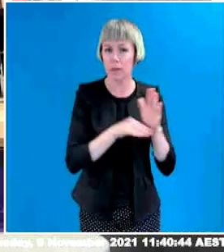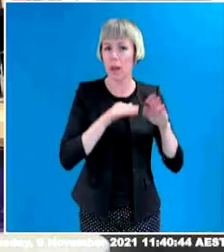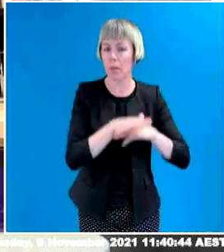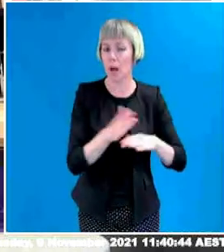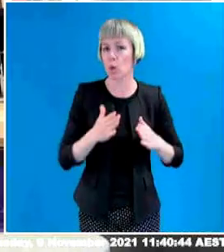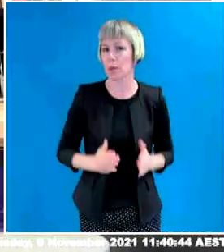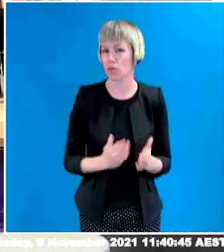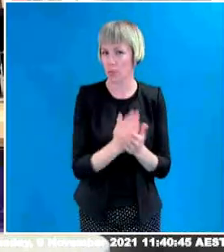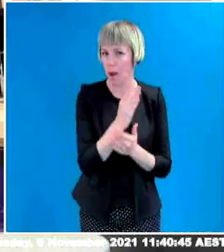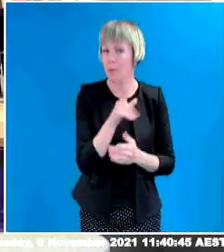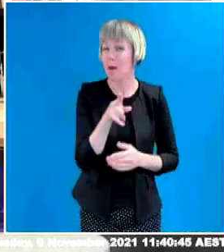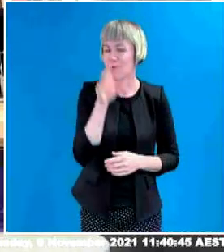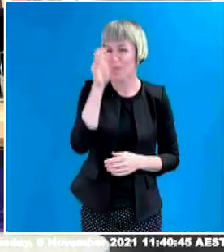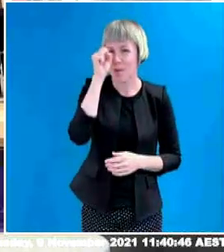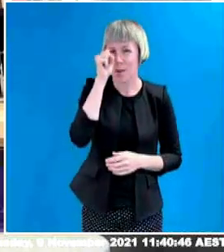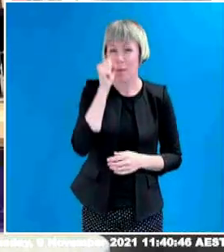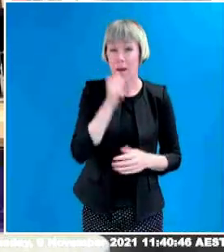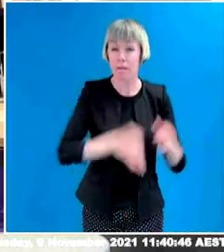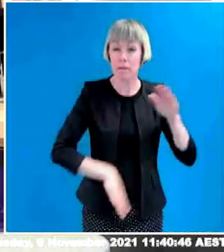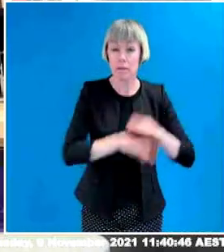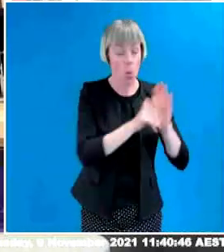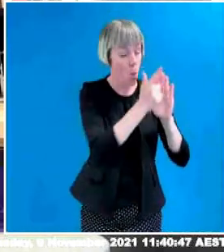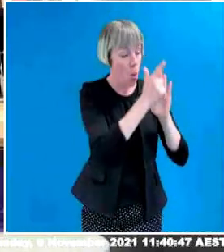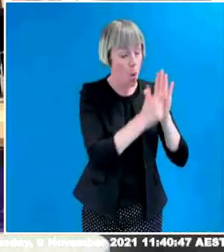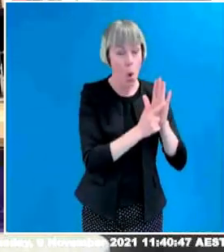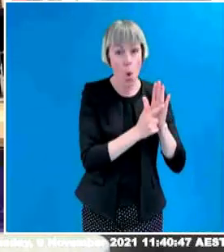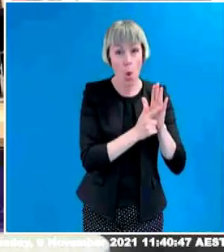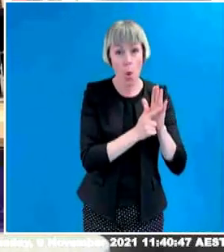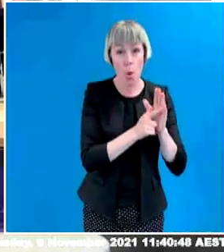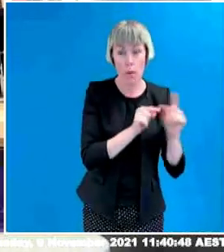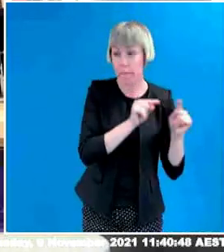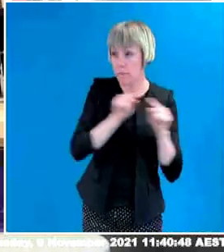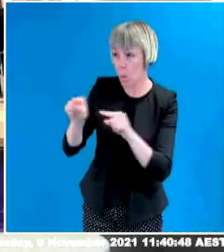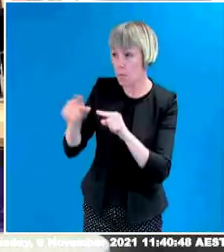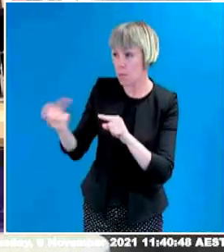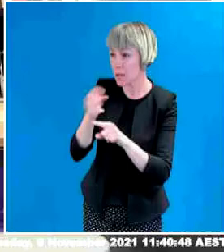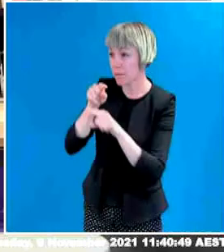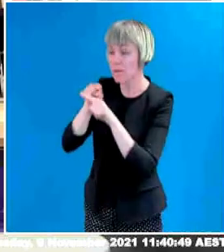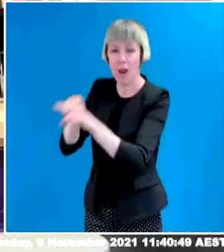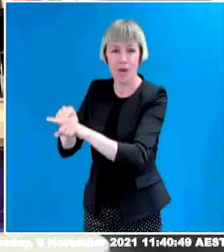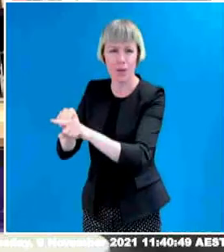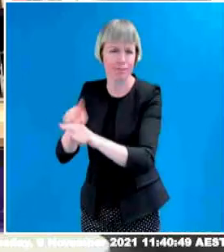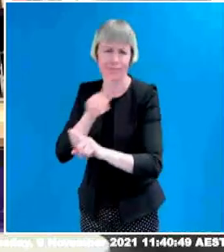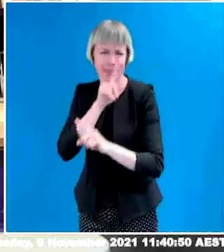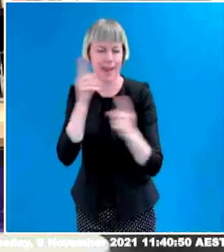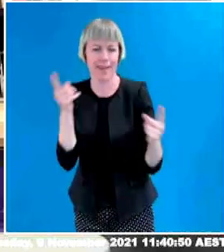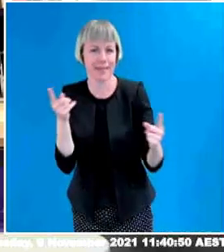hard law treaty, which often makes most countries support them widely because they cannot be held accountable for it.